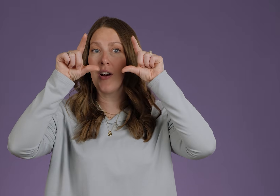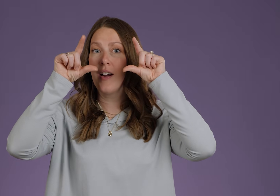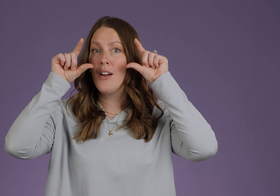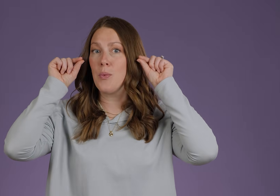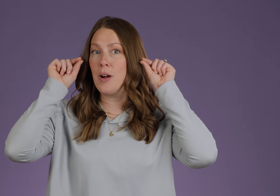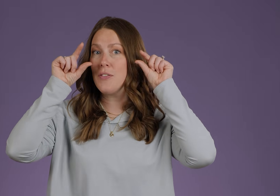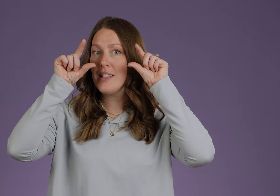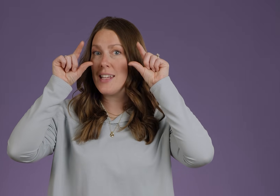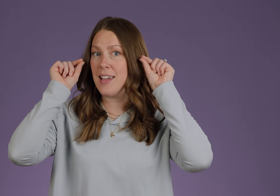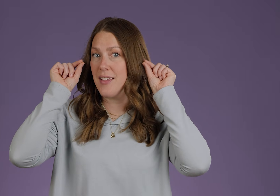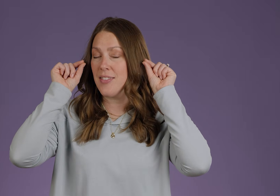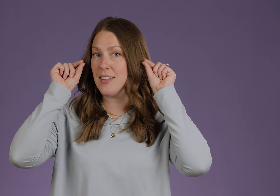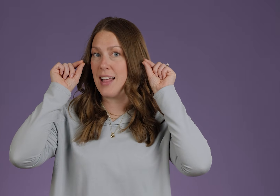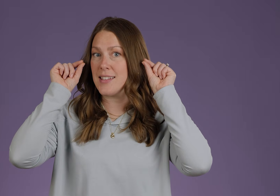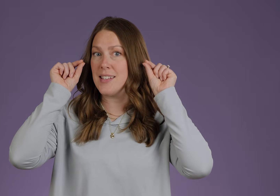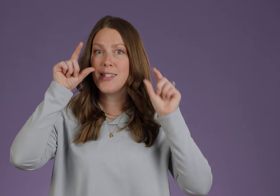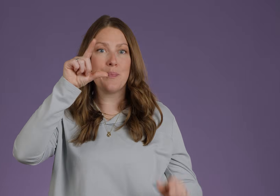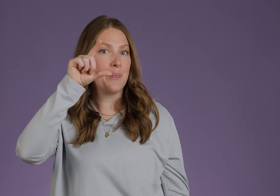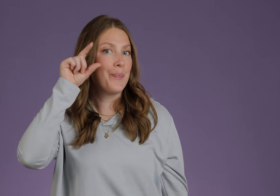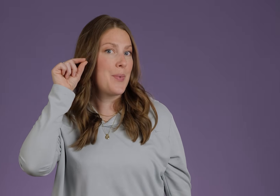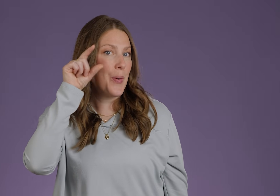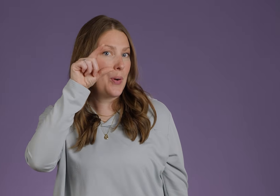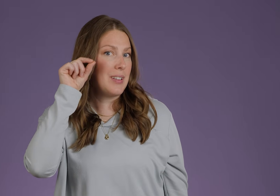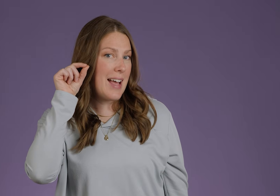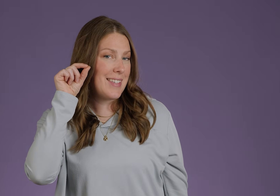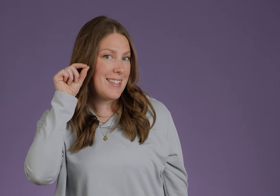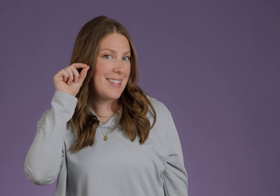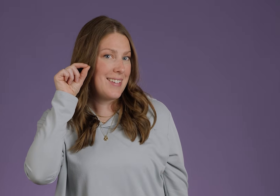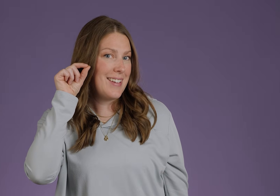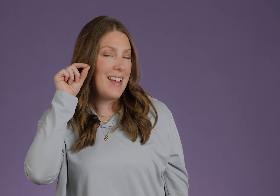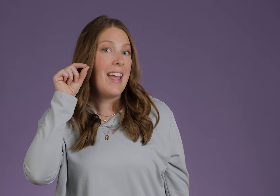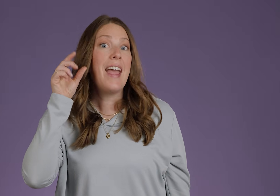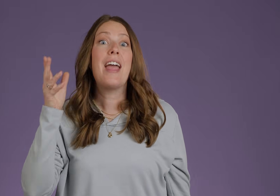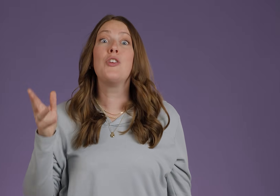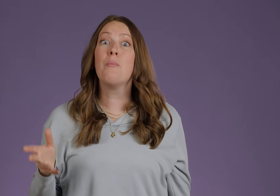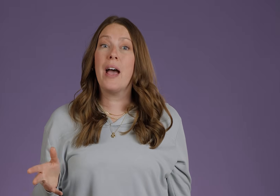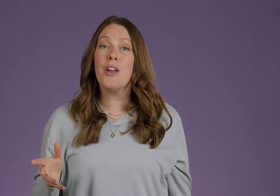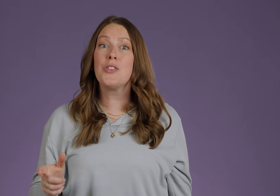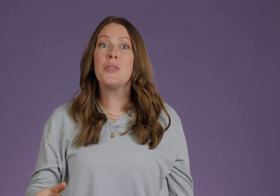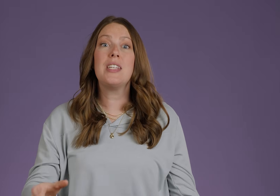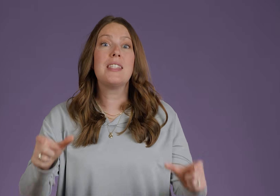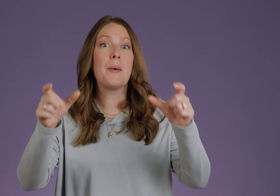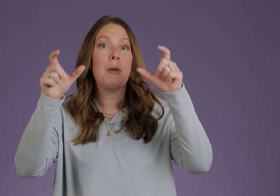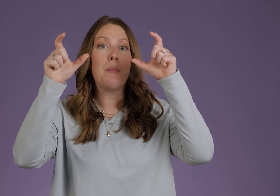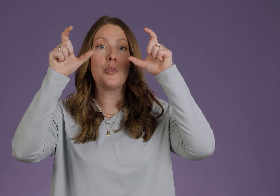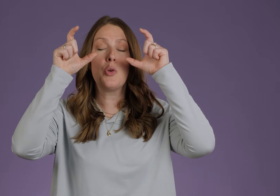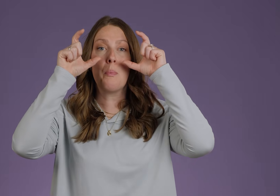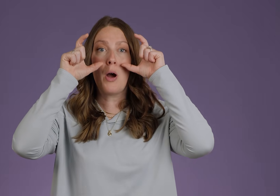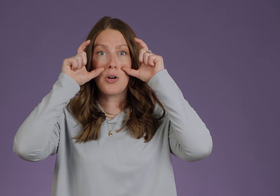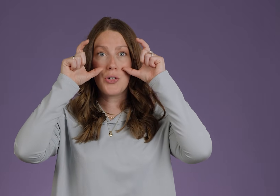referencing the glasses or glasses. And you might also see some people do a partial shaped